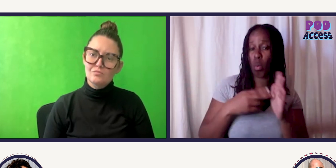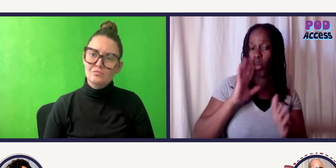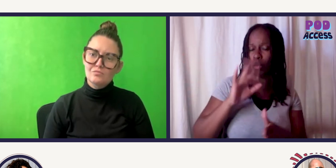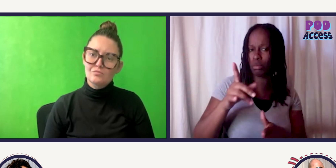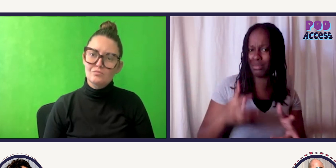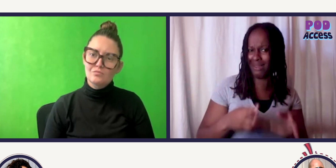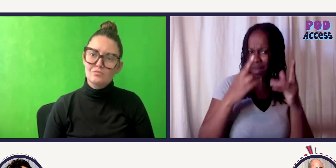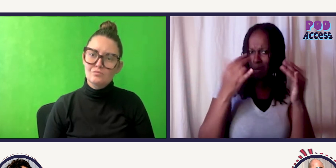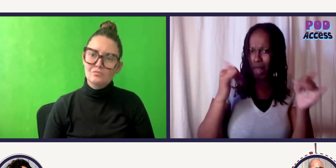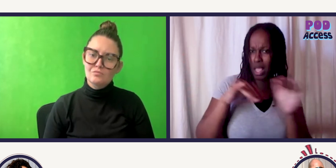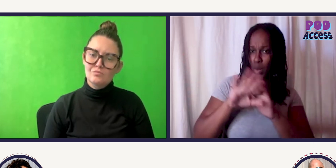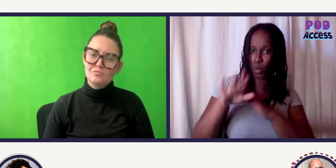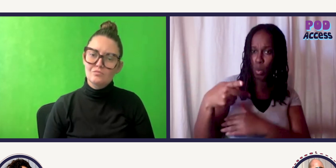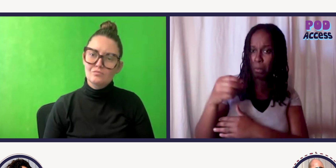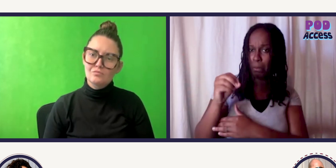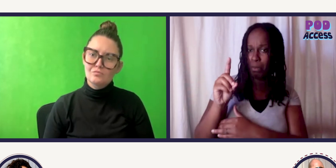What role will editing play in your podcast?